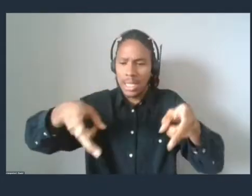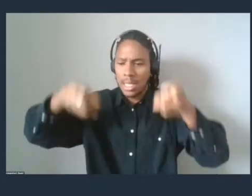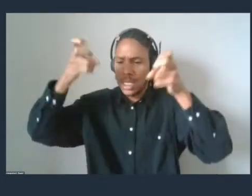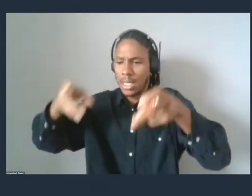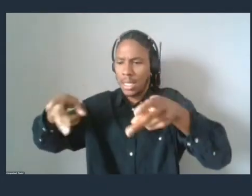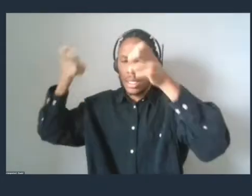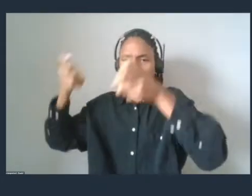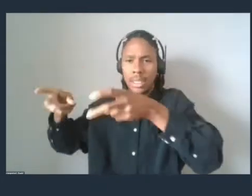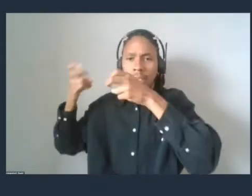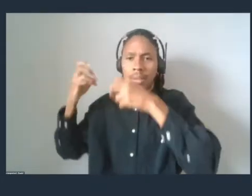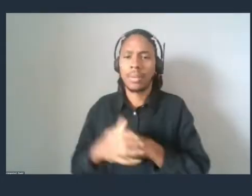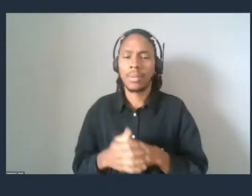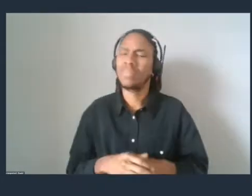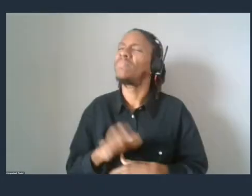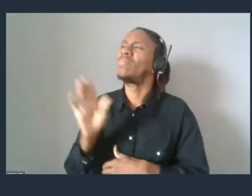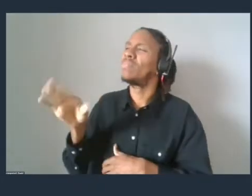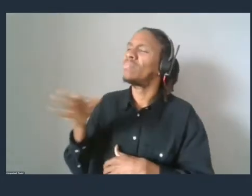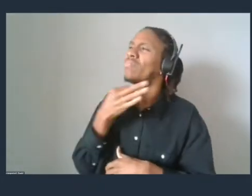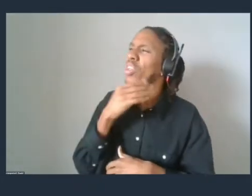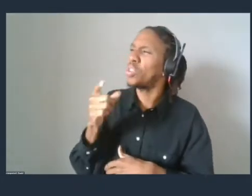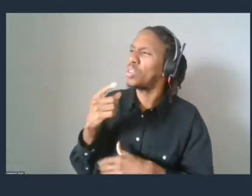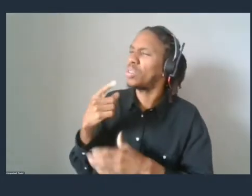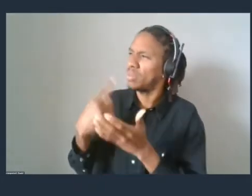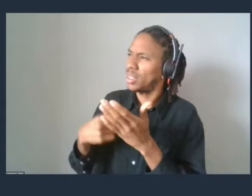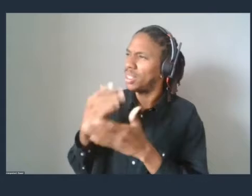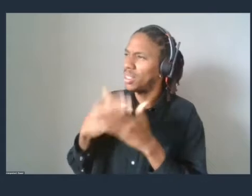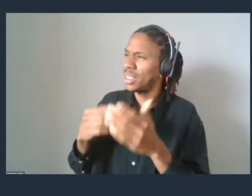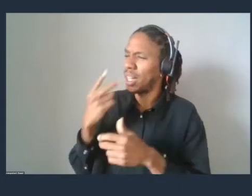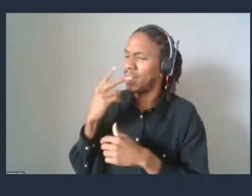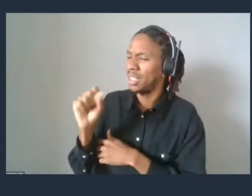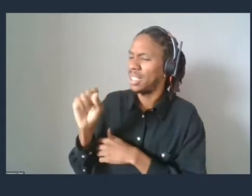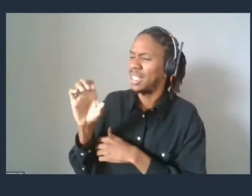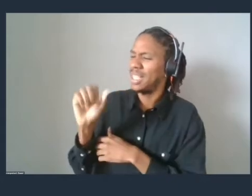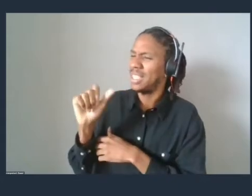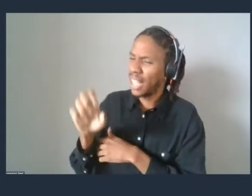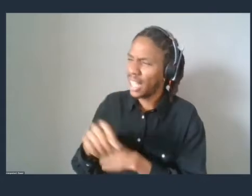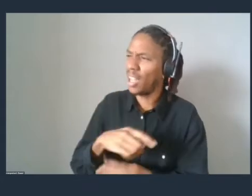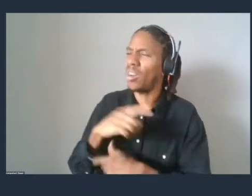So you touched on a couple of things there. Size, scale, massive storage,